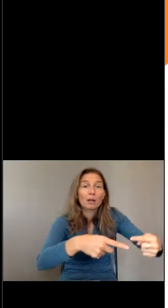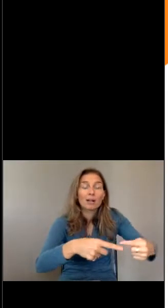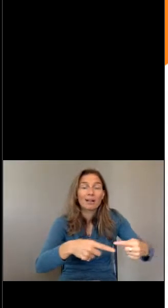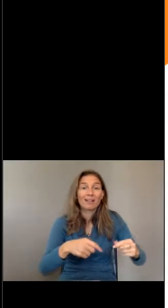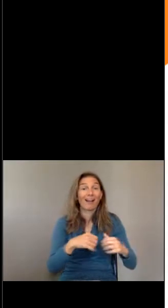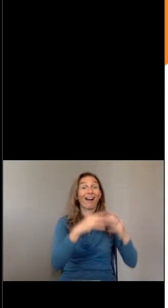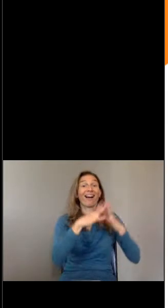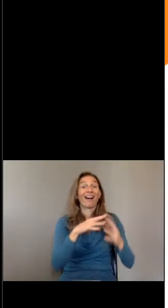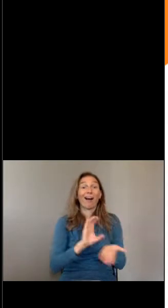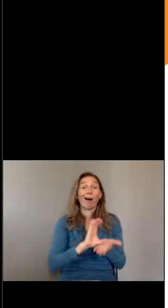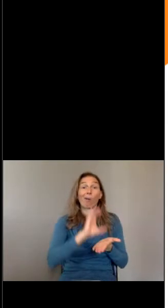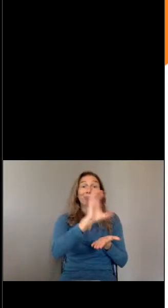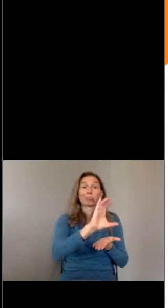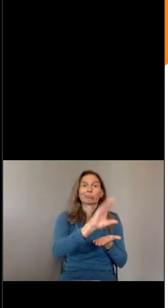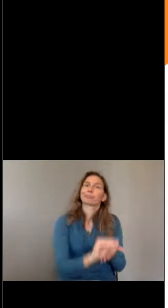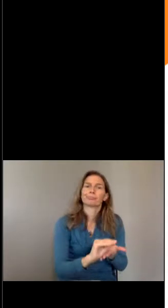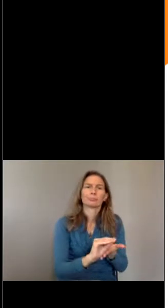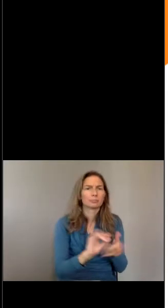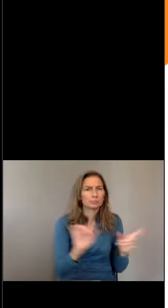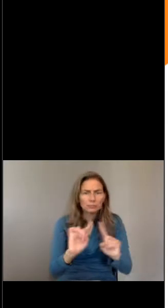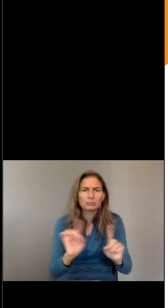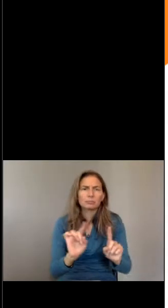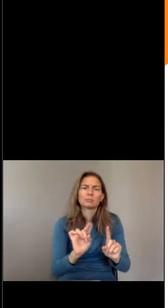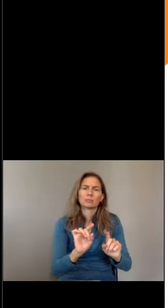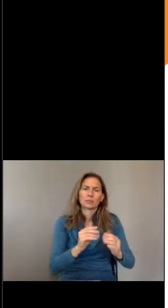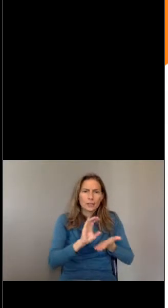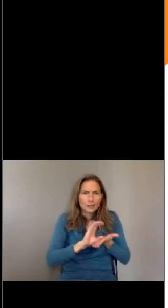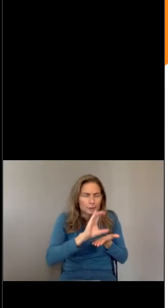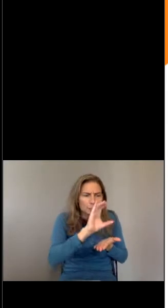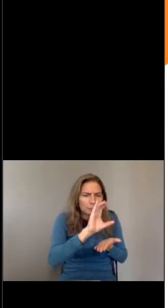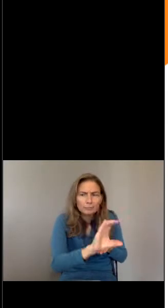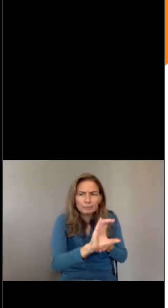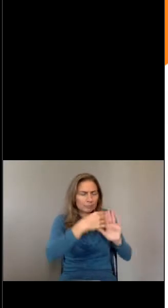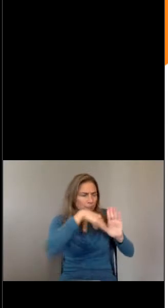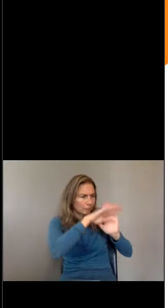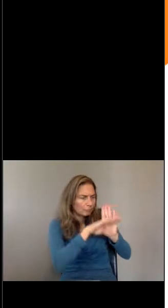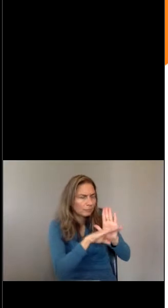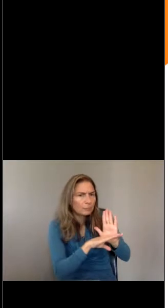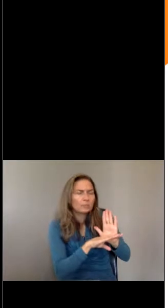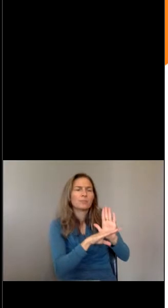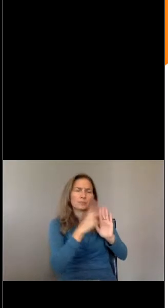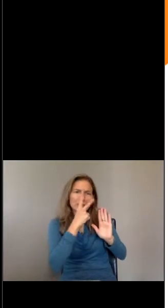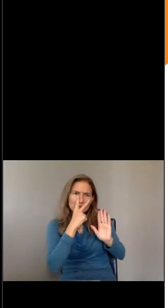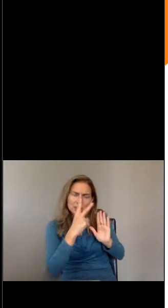into a social participation scheme by looking at the range of interventions